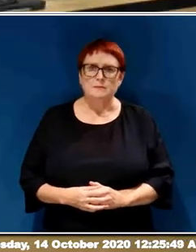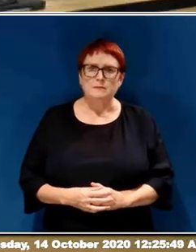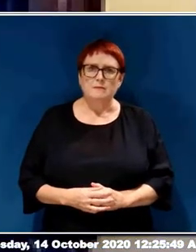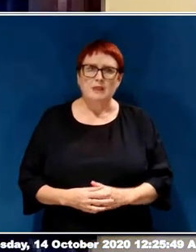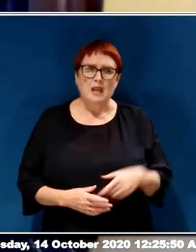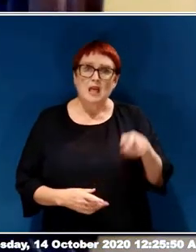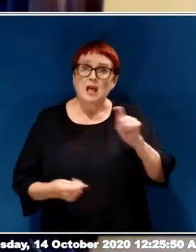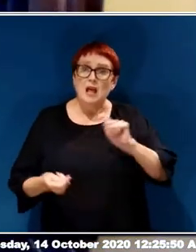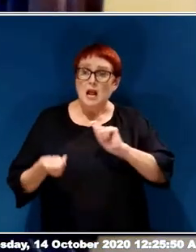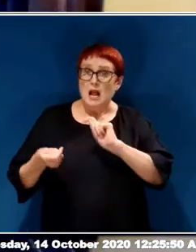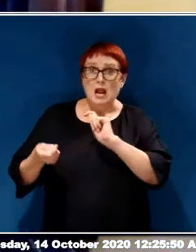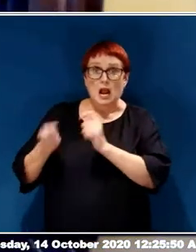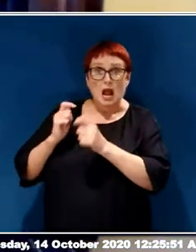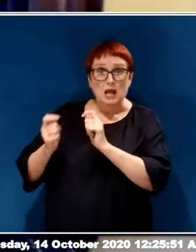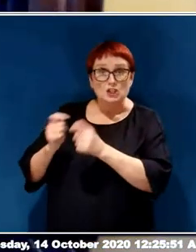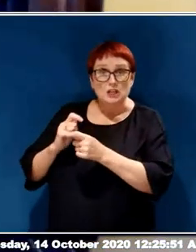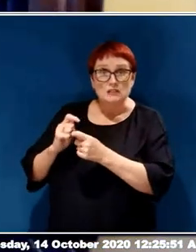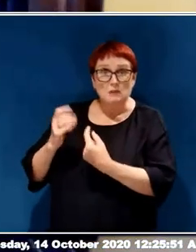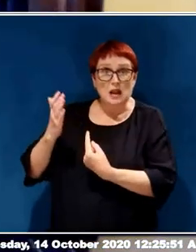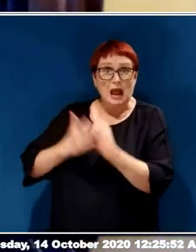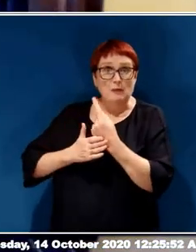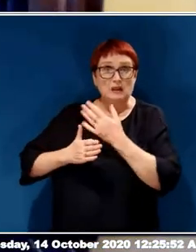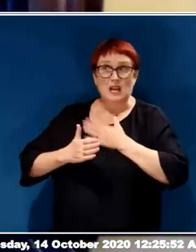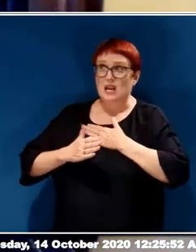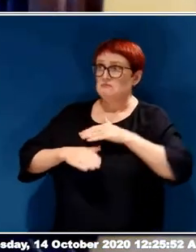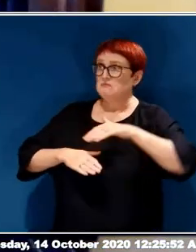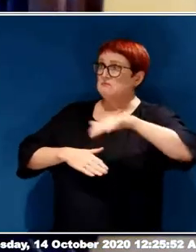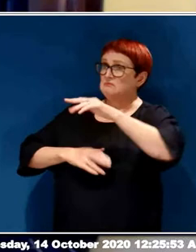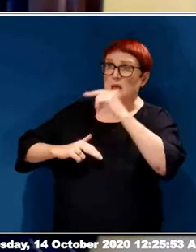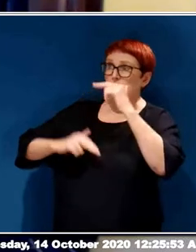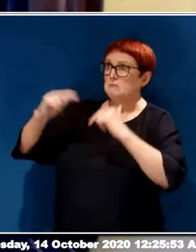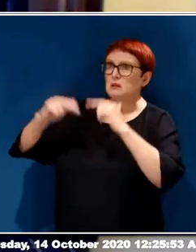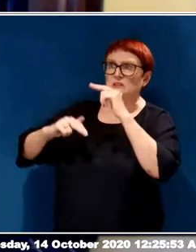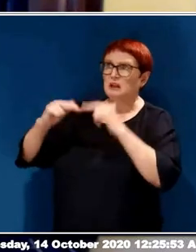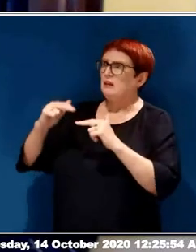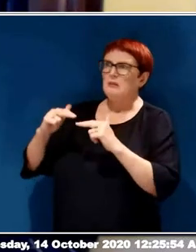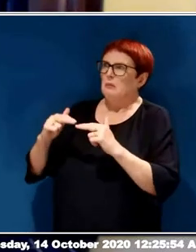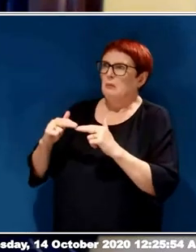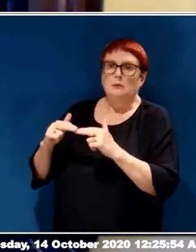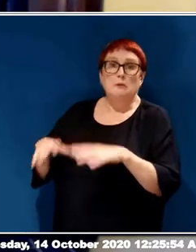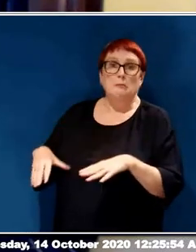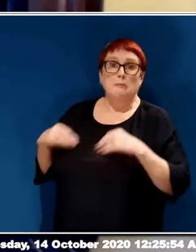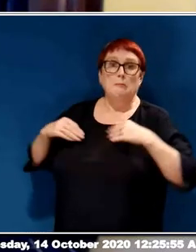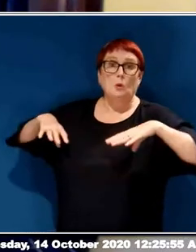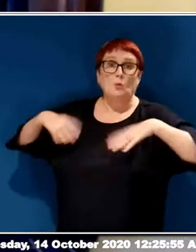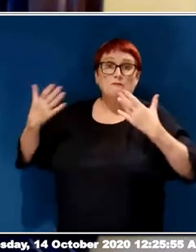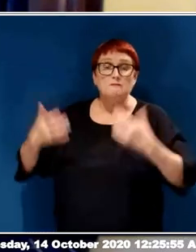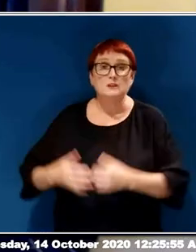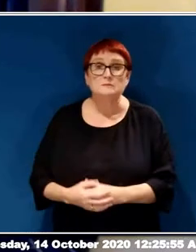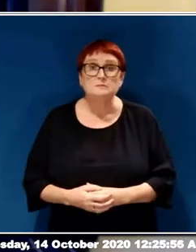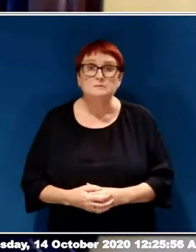environment as routine, so cuts in the kerb to allow a wheelchair user to cross